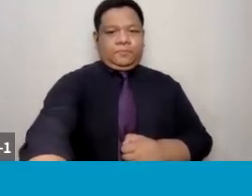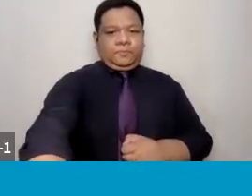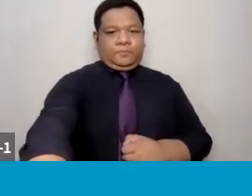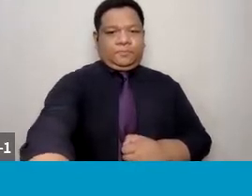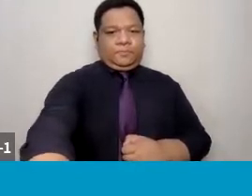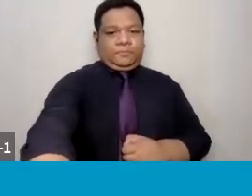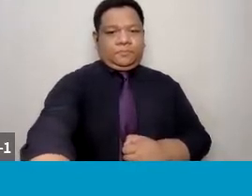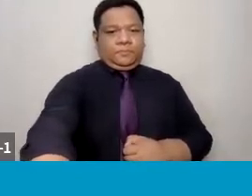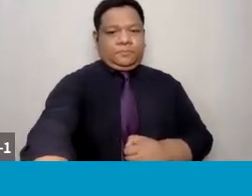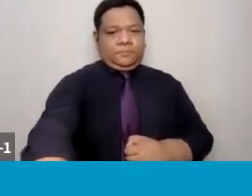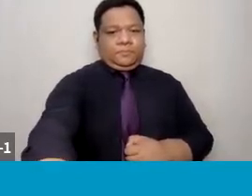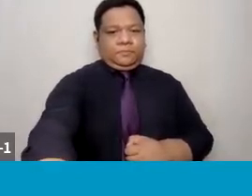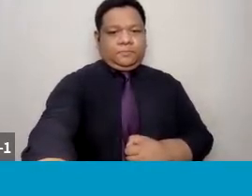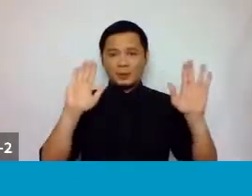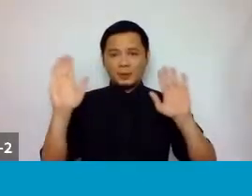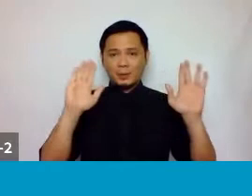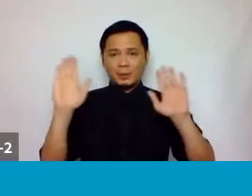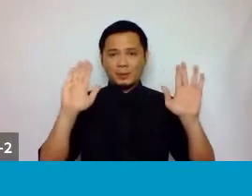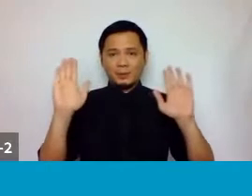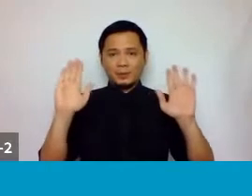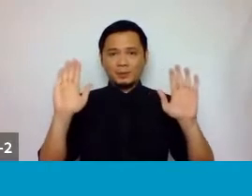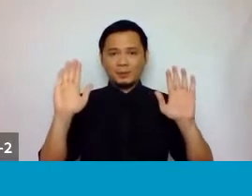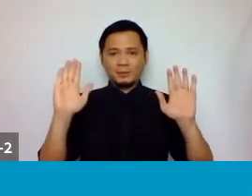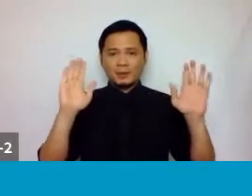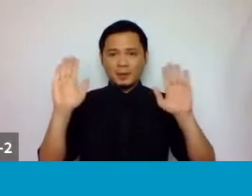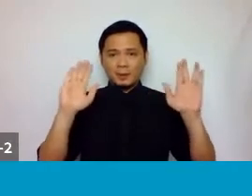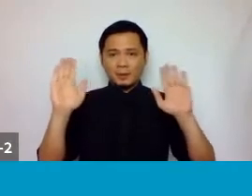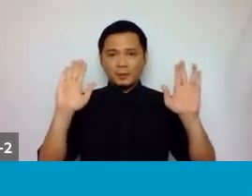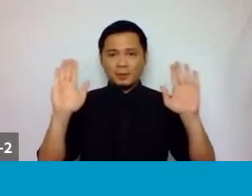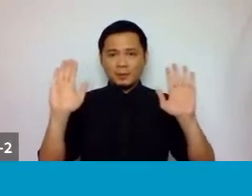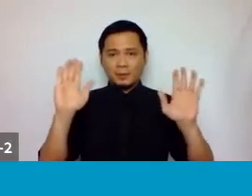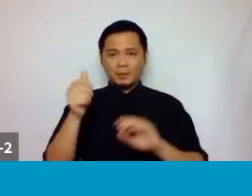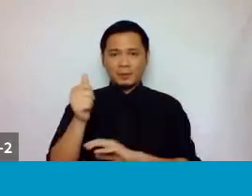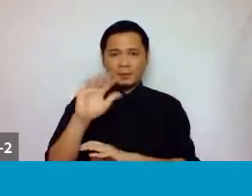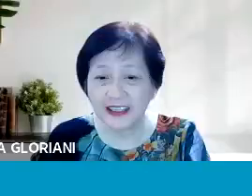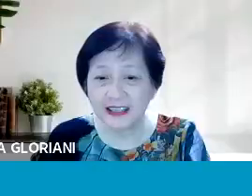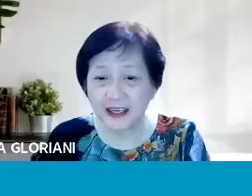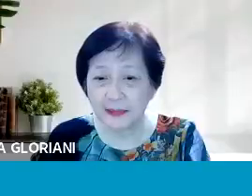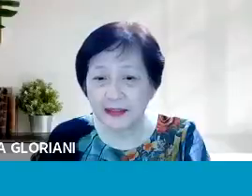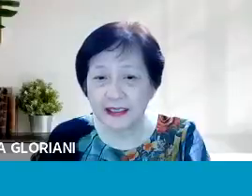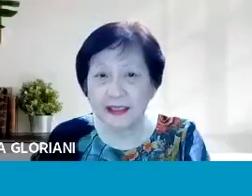Will I be the one to share or you’ll use what I sent? Okay, I’ll just share. Can I share my screen?